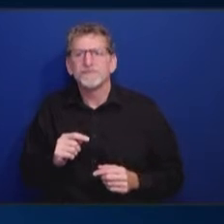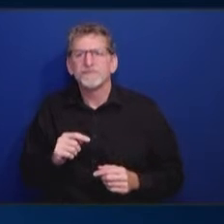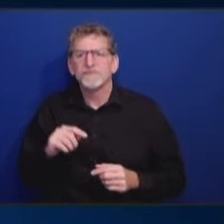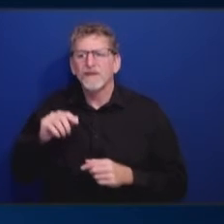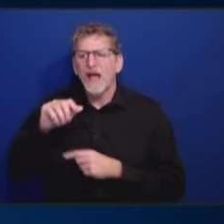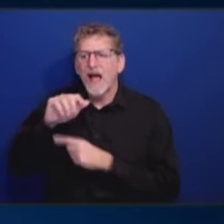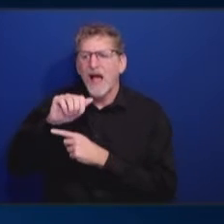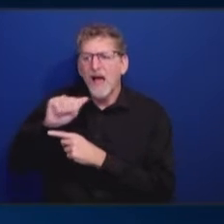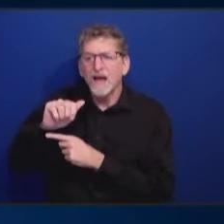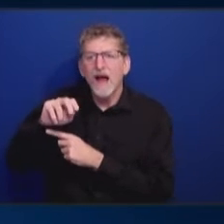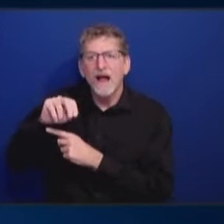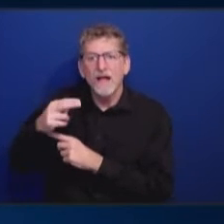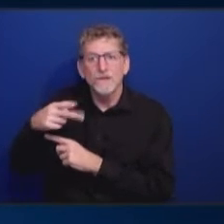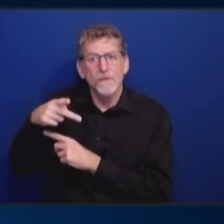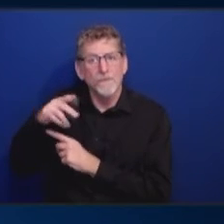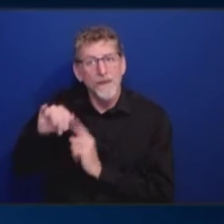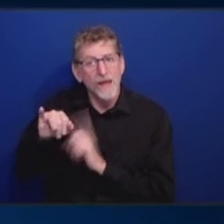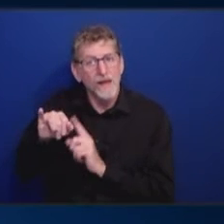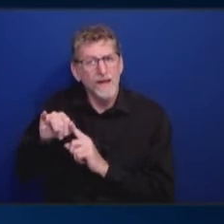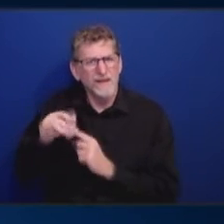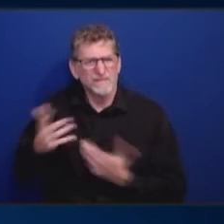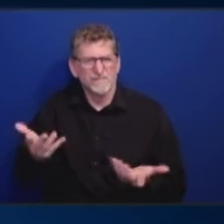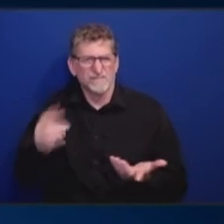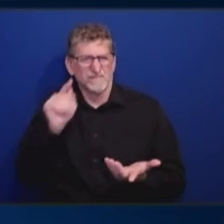and in -- right in tornado alley, and of course, the